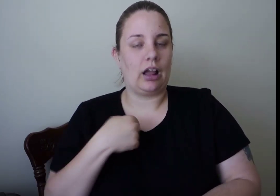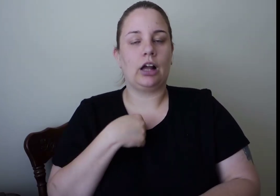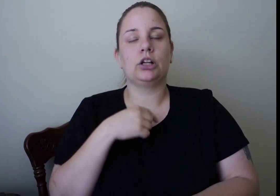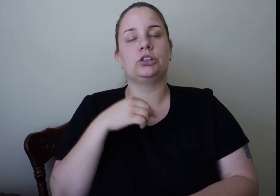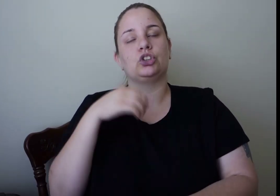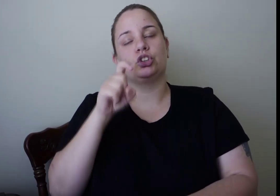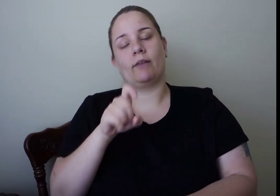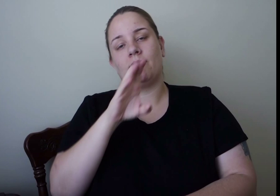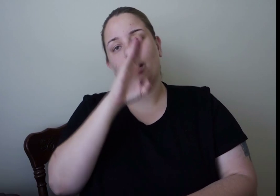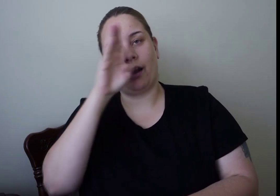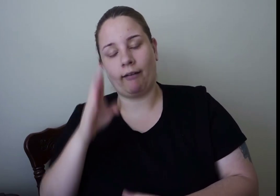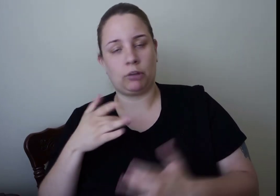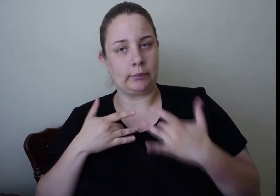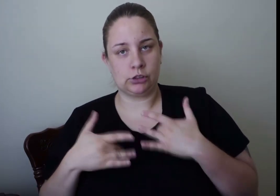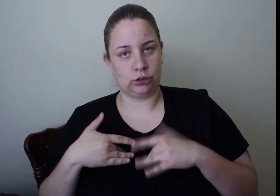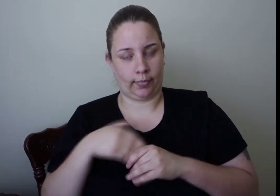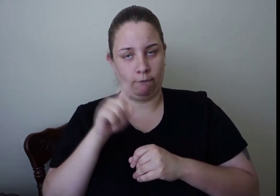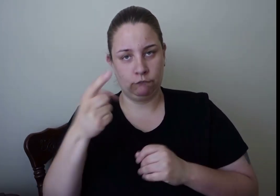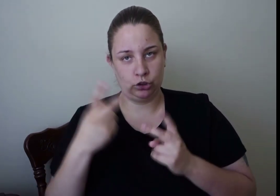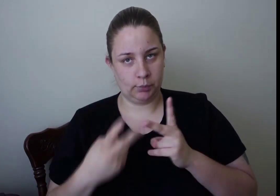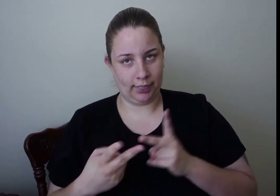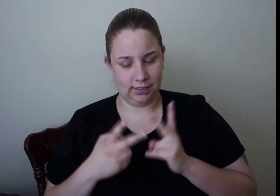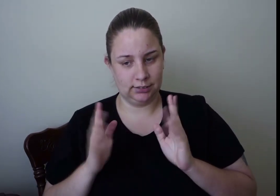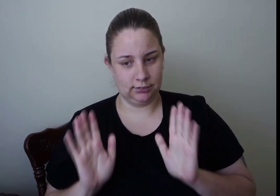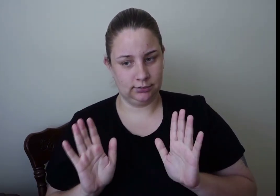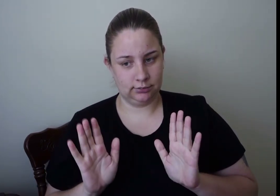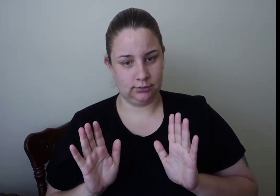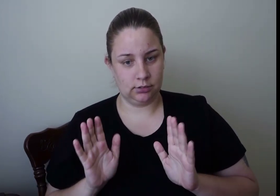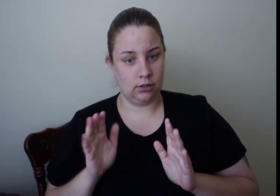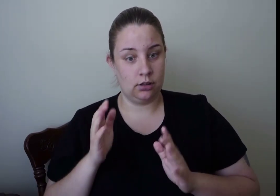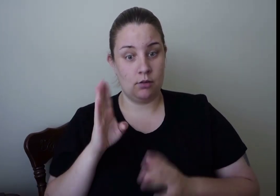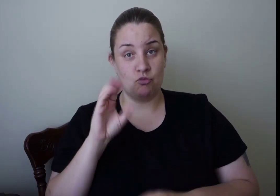I should have never been touched in the first place.